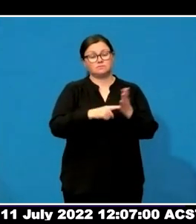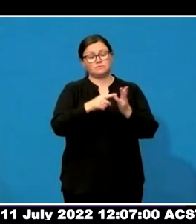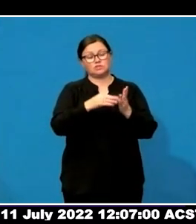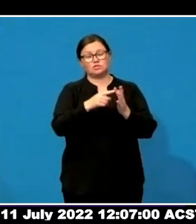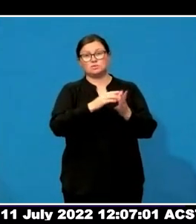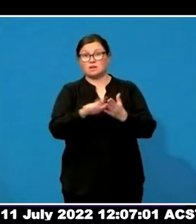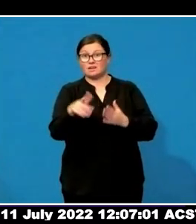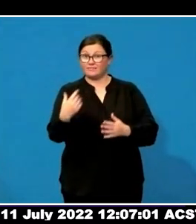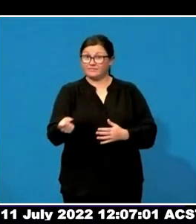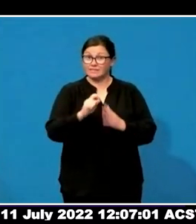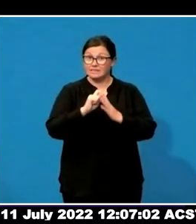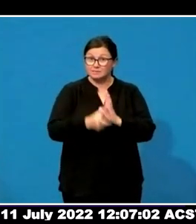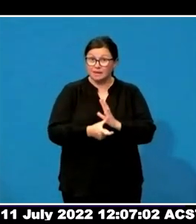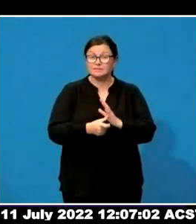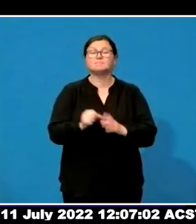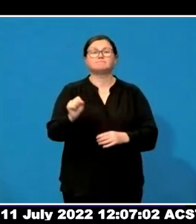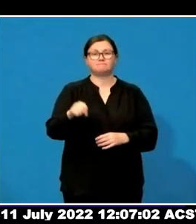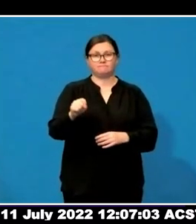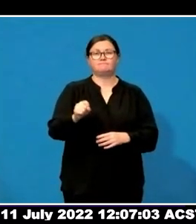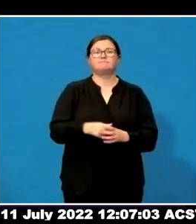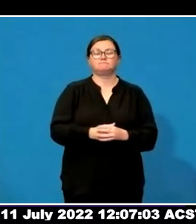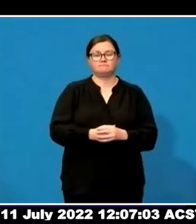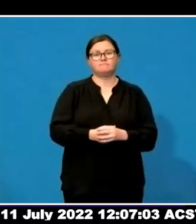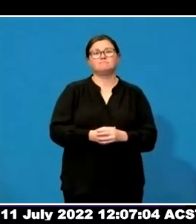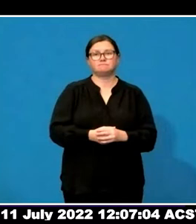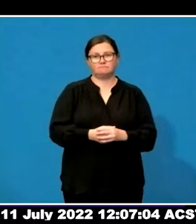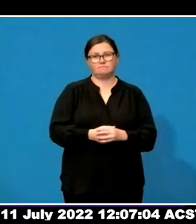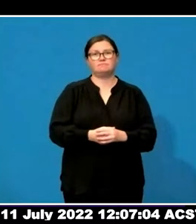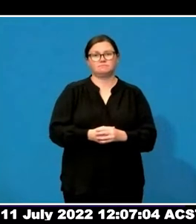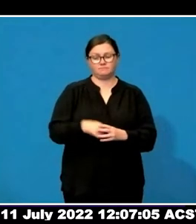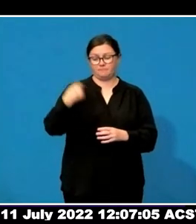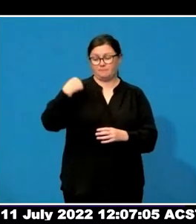Yeah. MS TARRAGO: And this year you celebrated his 18th birthday?